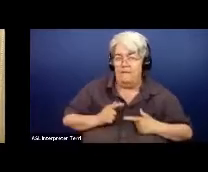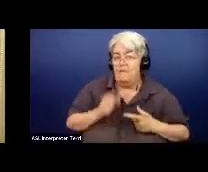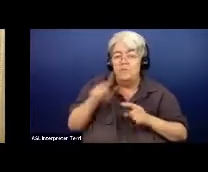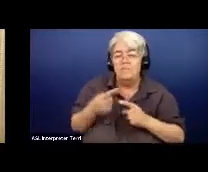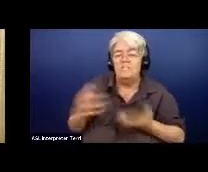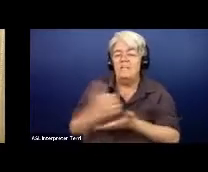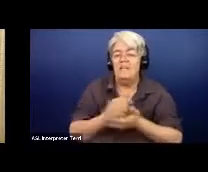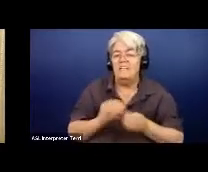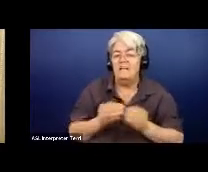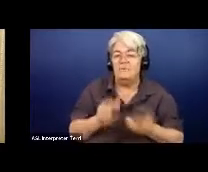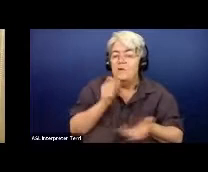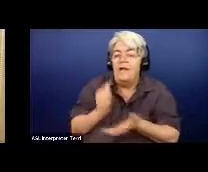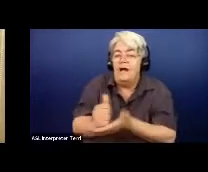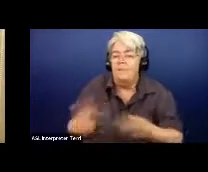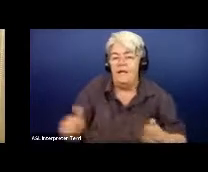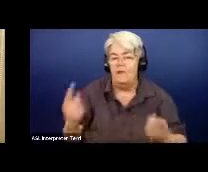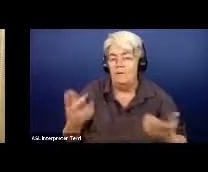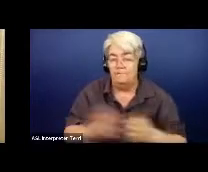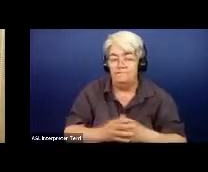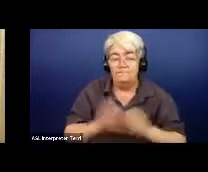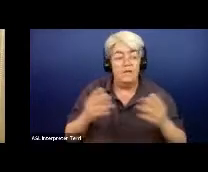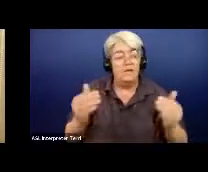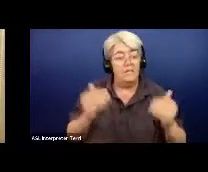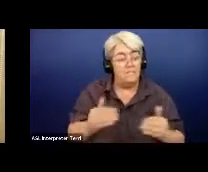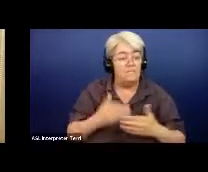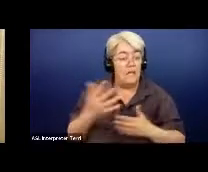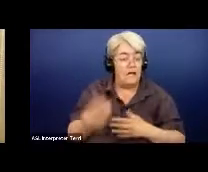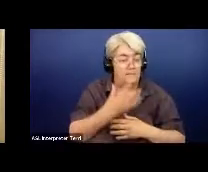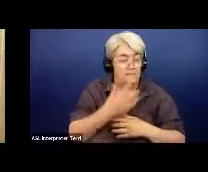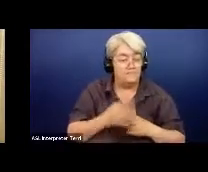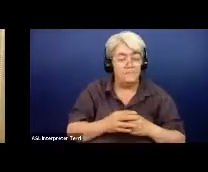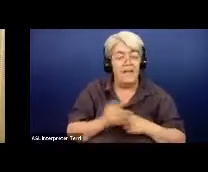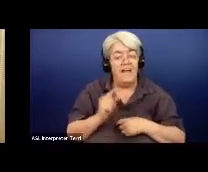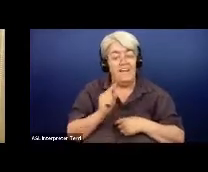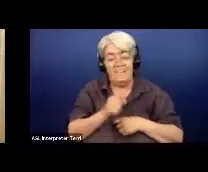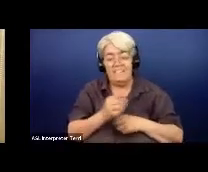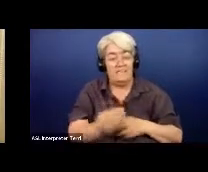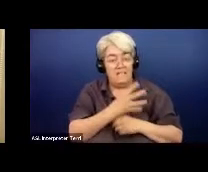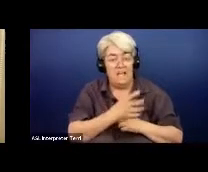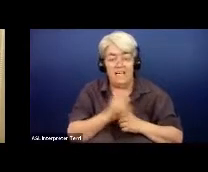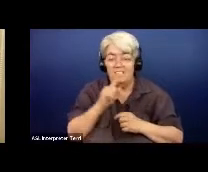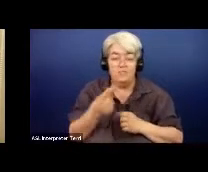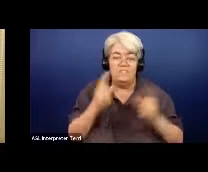the individuals. We're ready to go on to the next slide. It is just a picture for you.